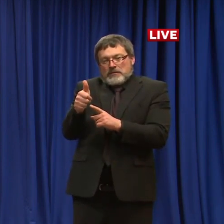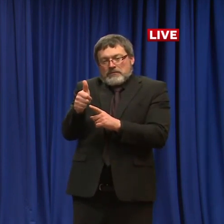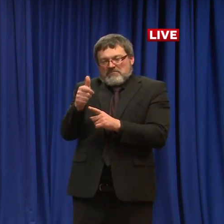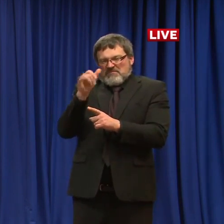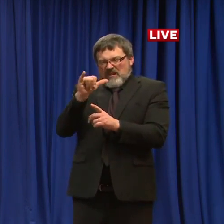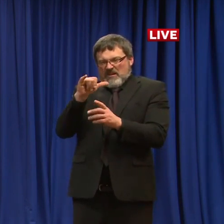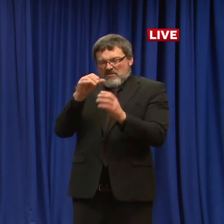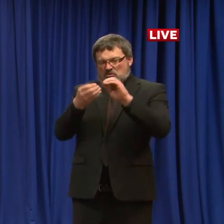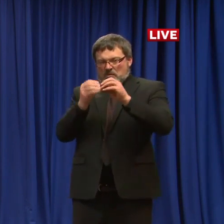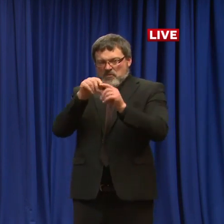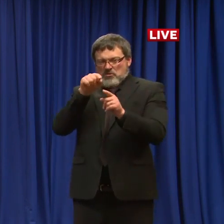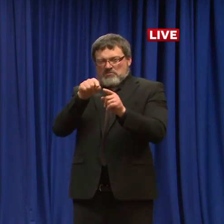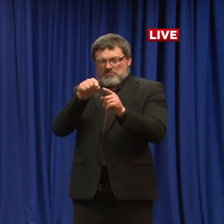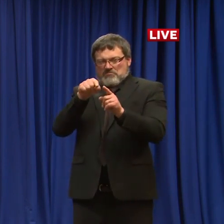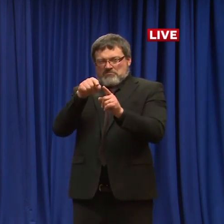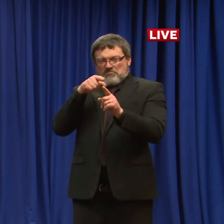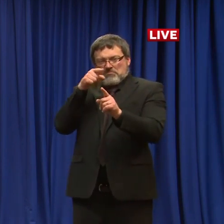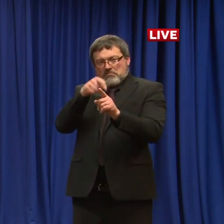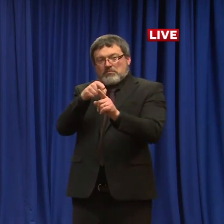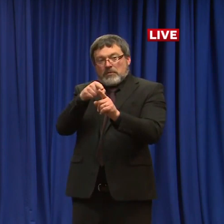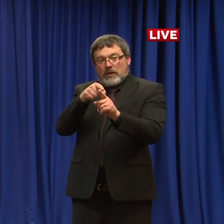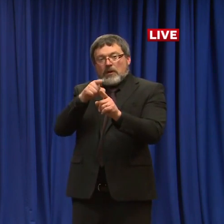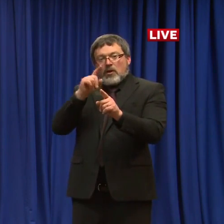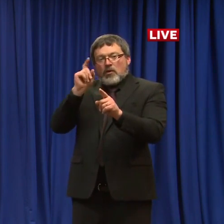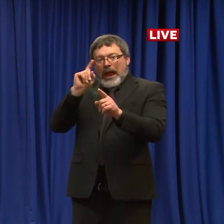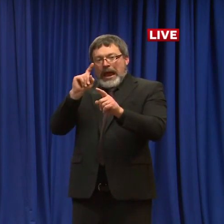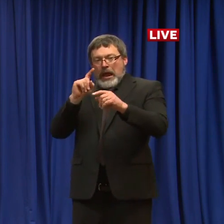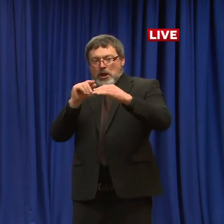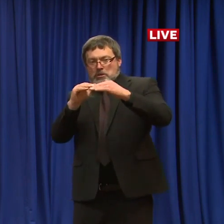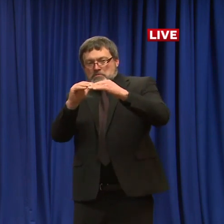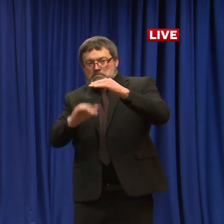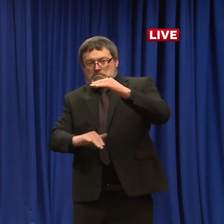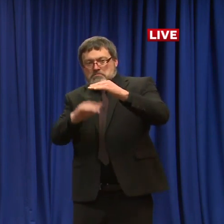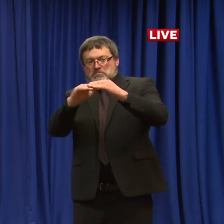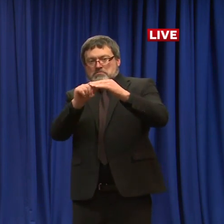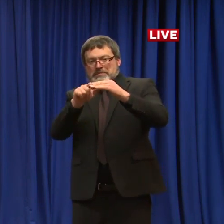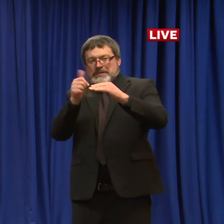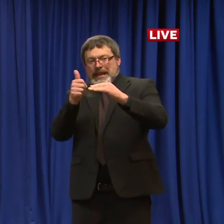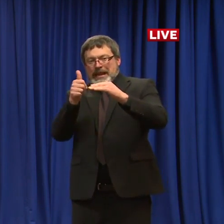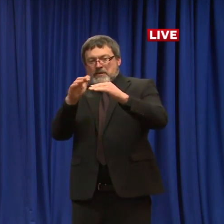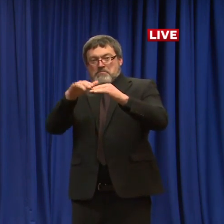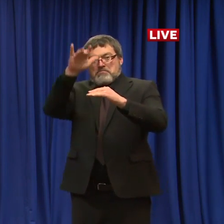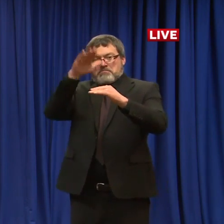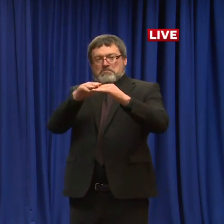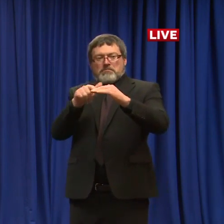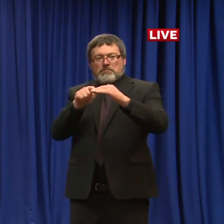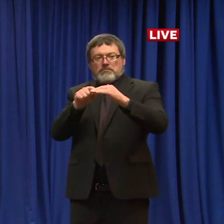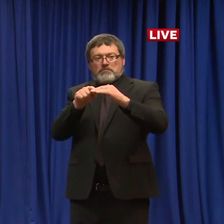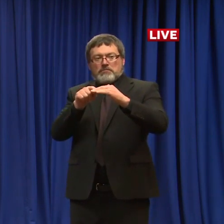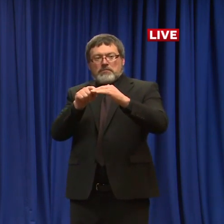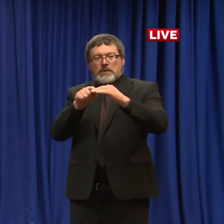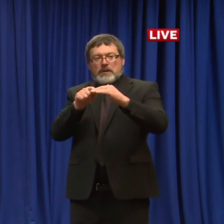SO I’M GOING TO I DO BELIEVE ATTEND IS IS THE CLOSEST IS VERY MUCH IN LINE WITH WHAT THE REALITY IS.